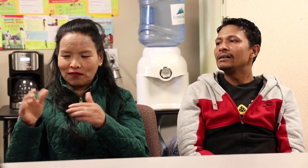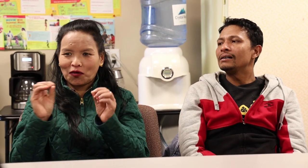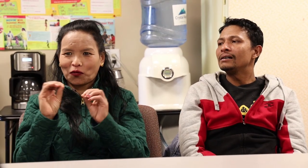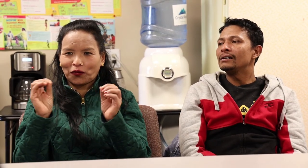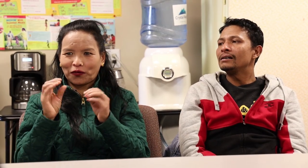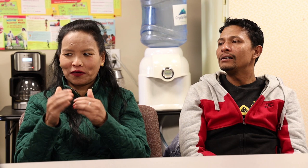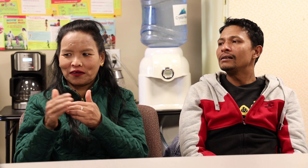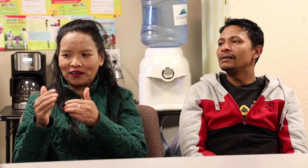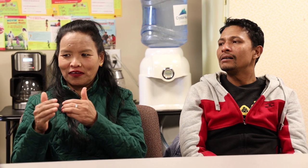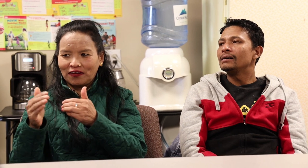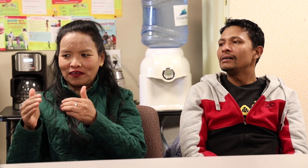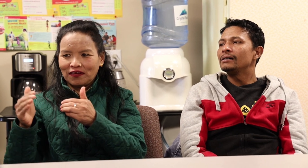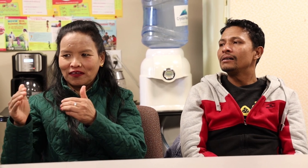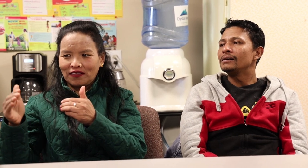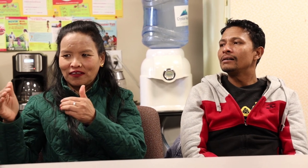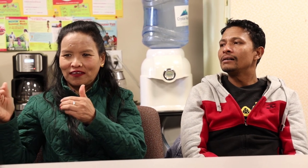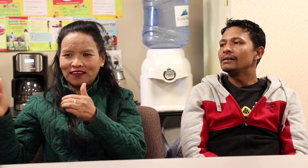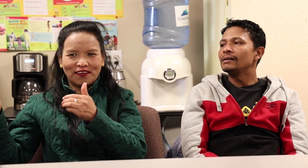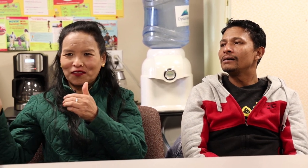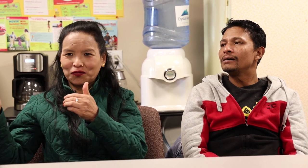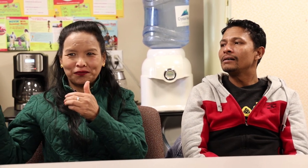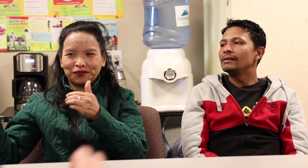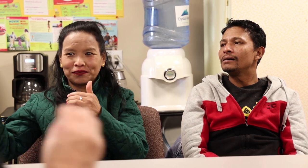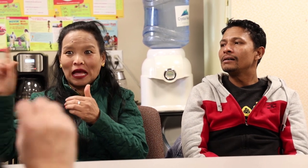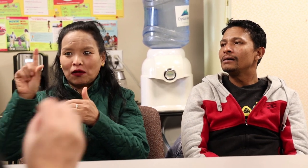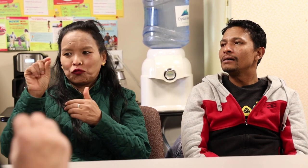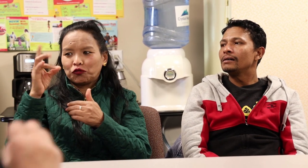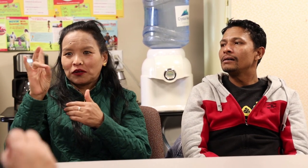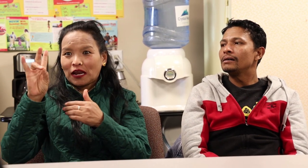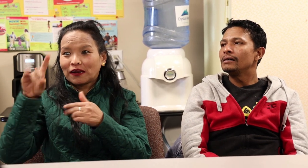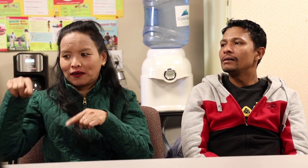(Sangita) We got to meet other people like ourselves. We had access to something